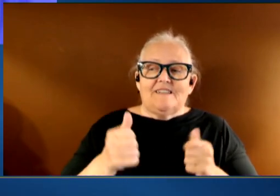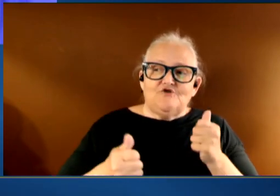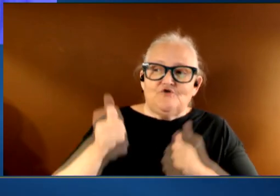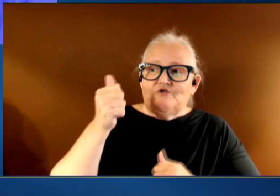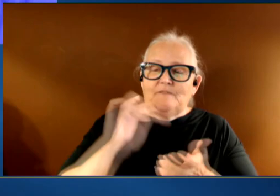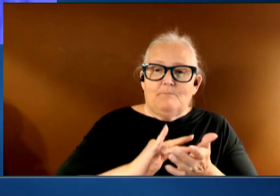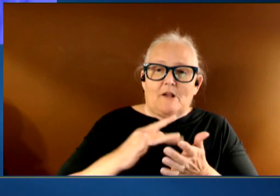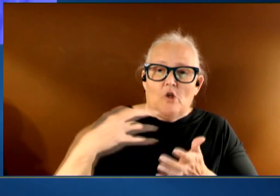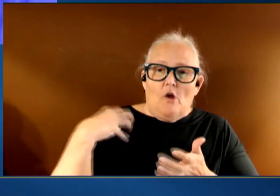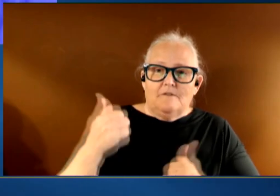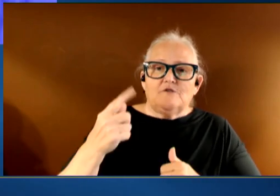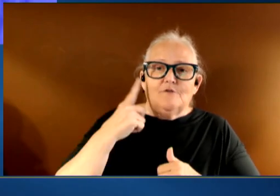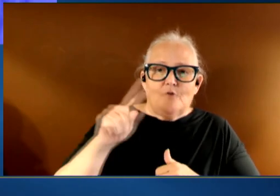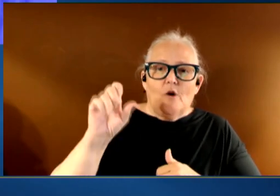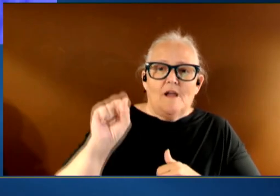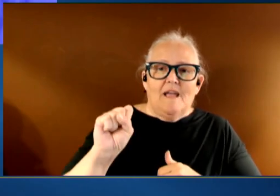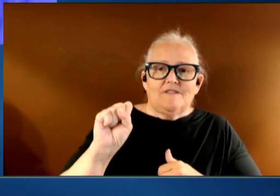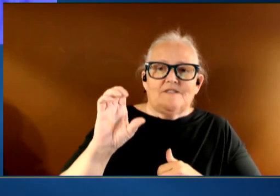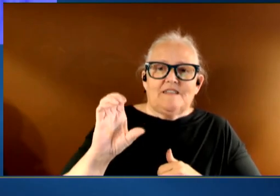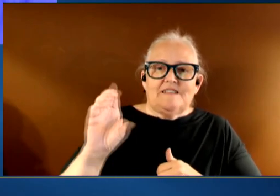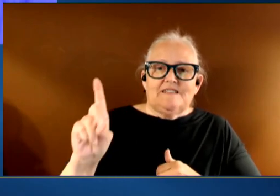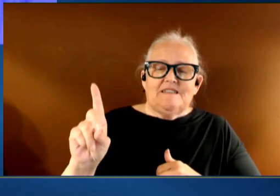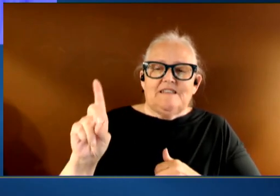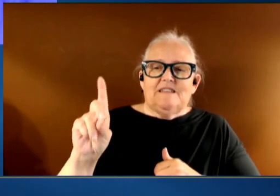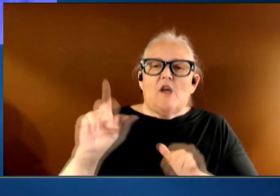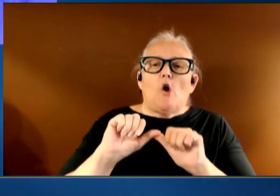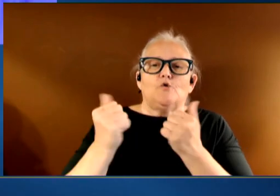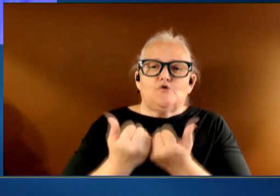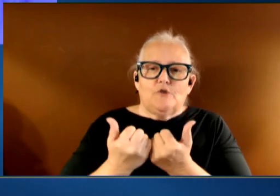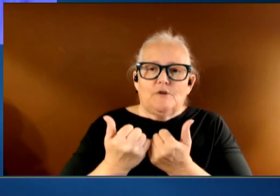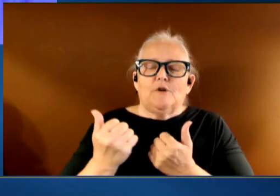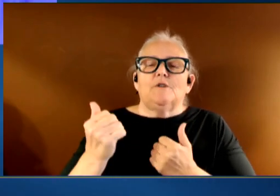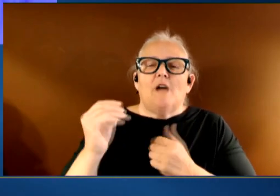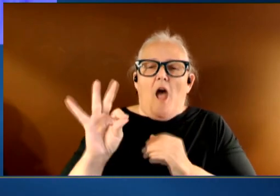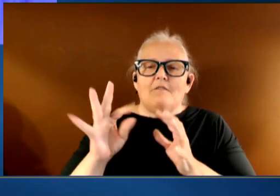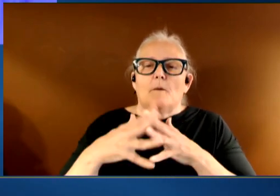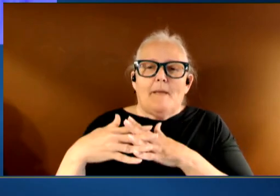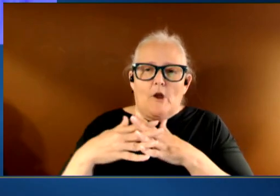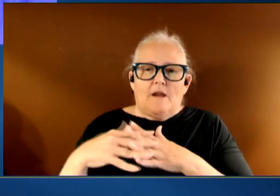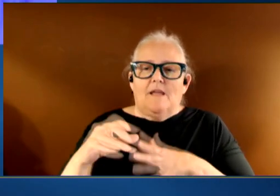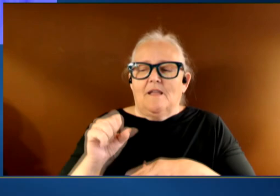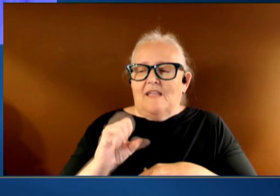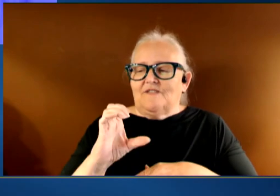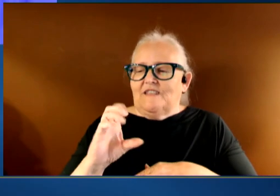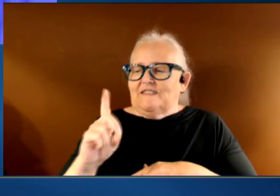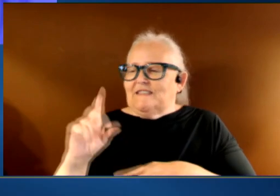Cell Disease Association of America, SCDAA, as I mentioned. But before that, he also worked at